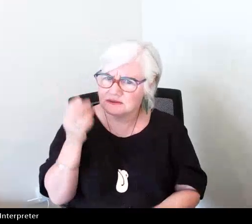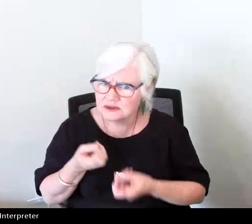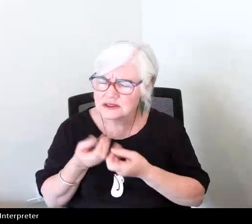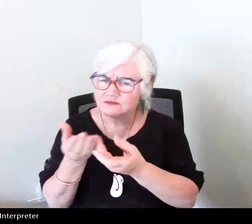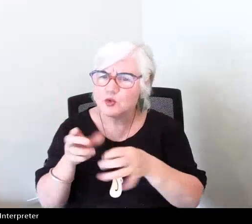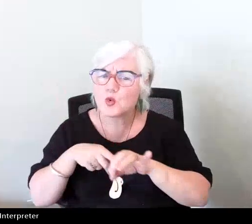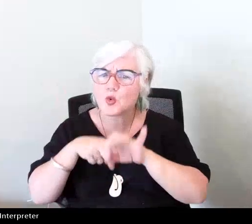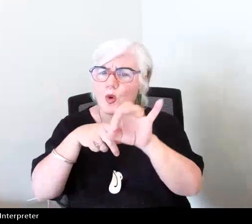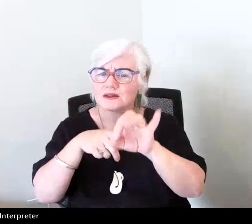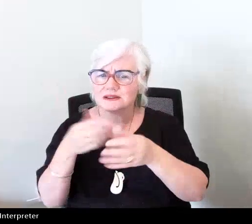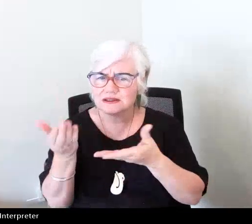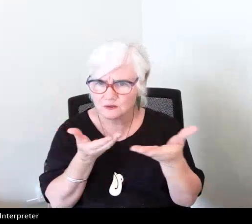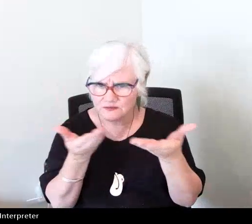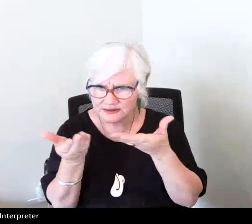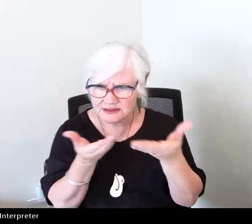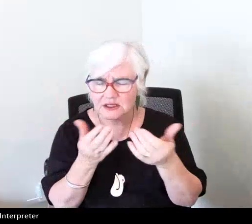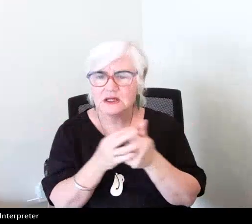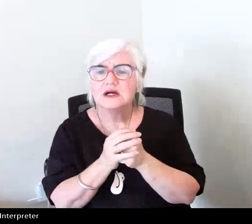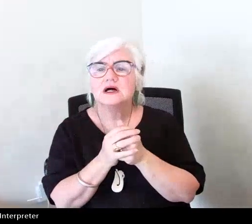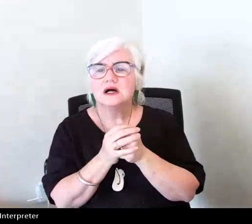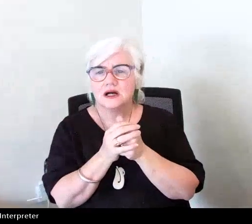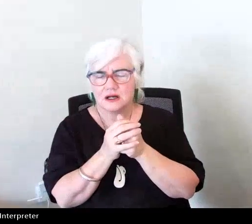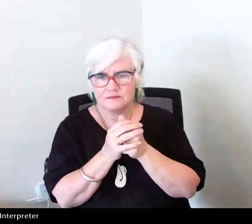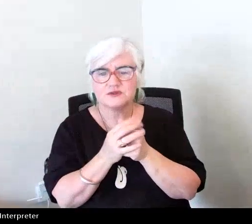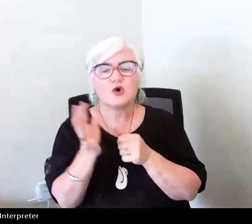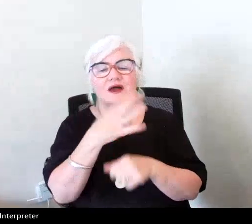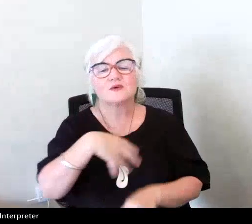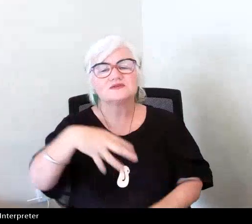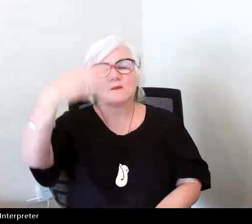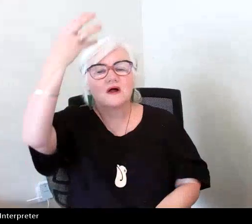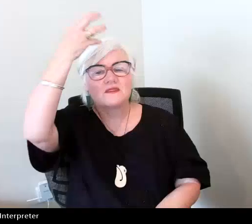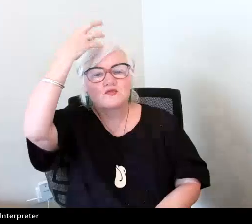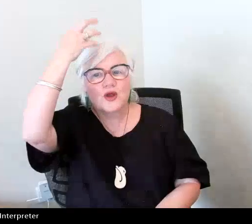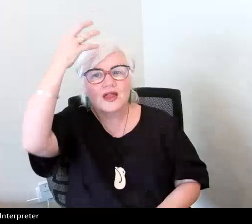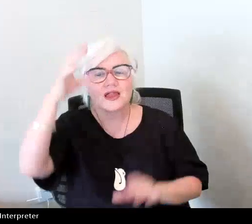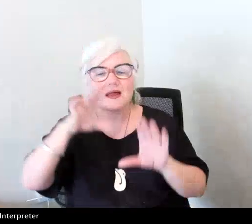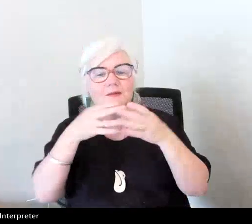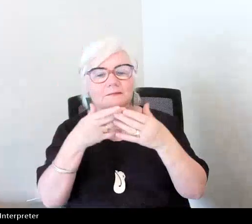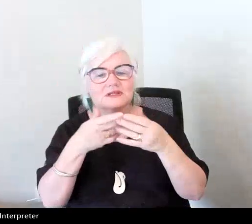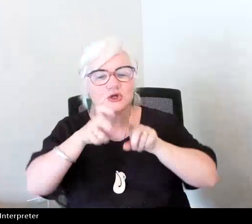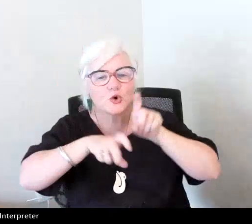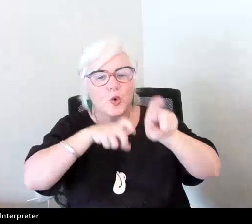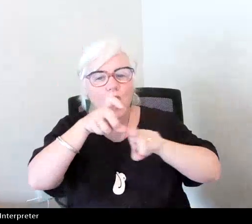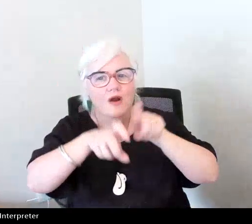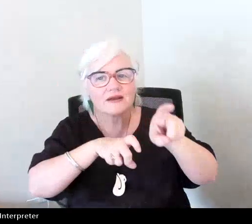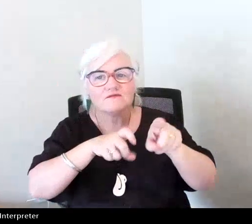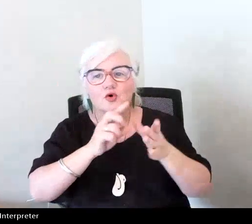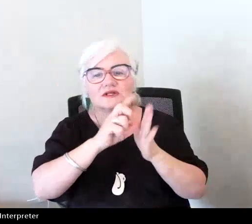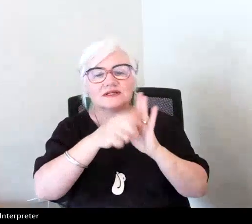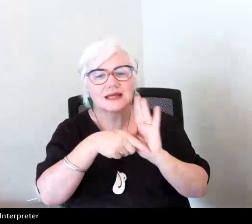themes which came out of the Royal Commission's inquiry that disabled people spoke about.